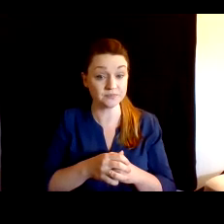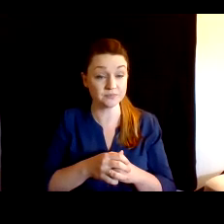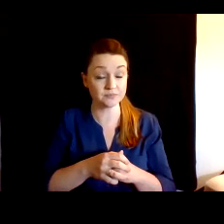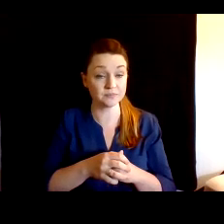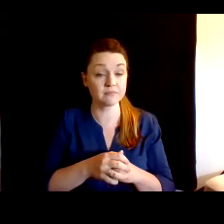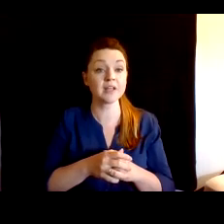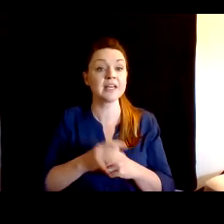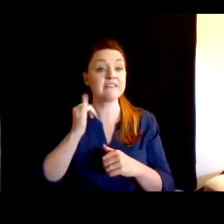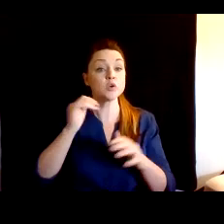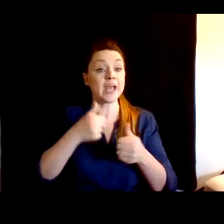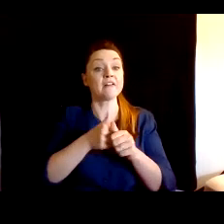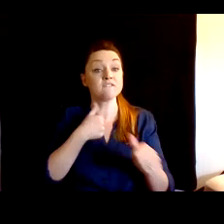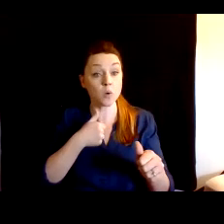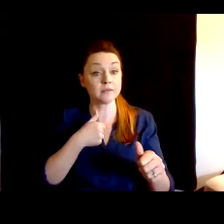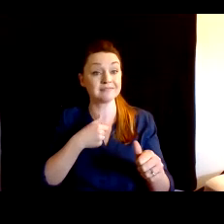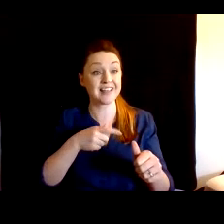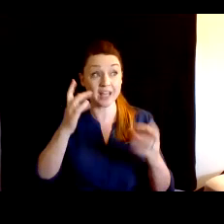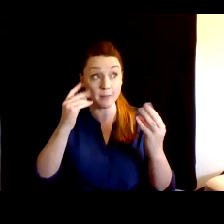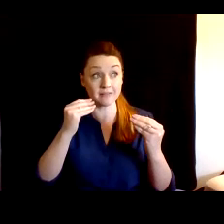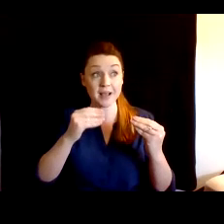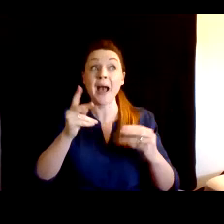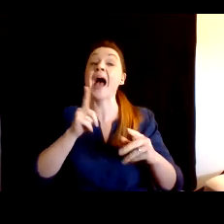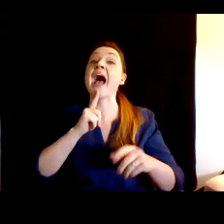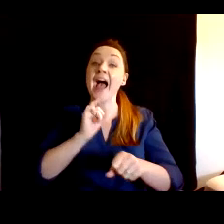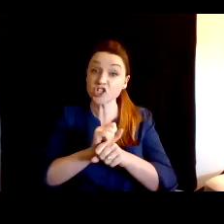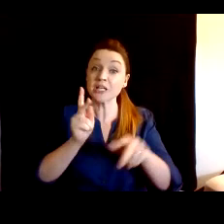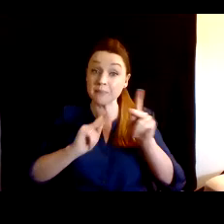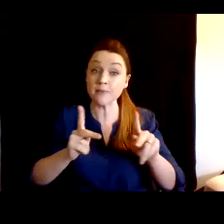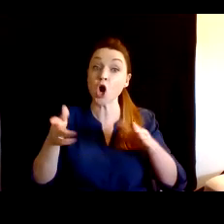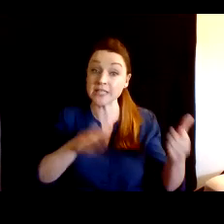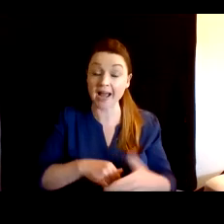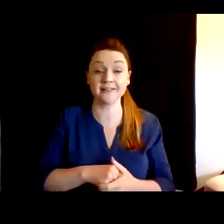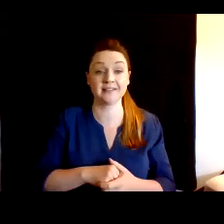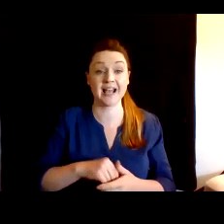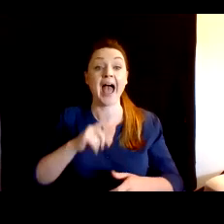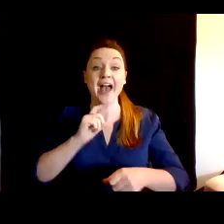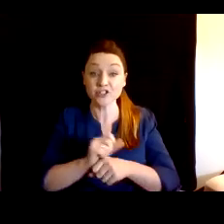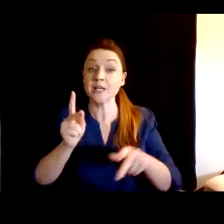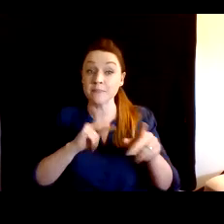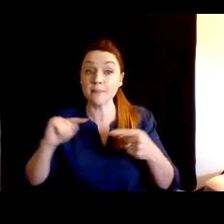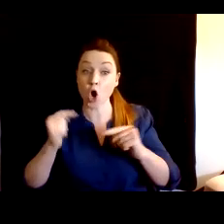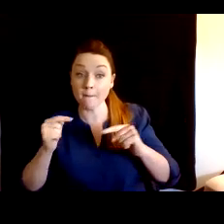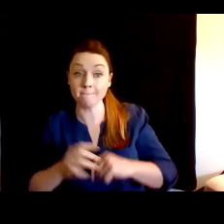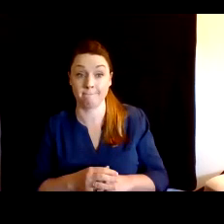So actually people are dying. Actually people are harmed. Actually people are injured during disasters and crises